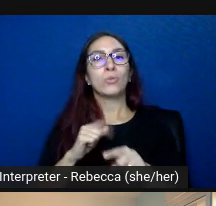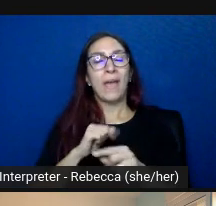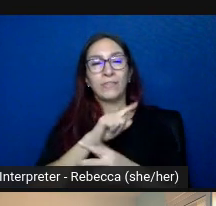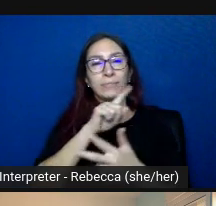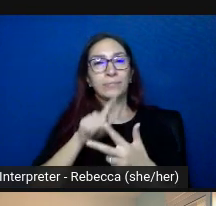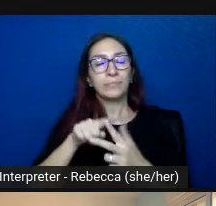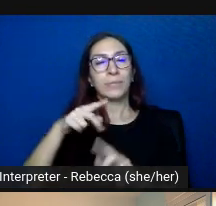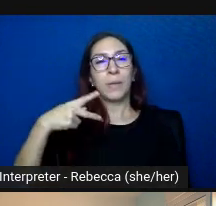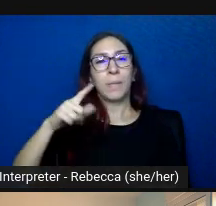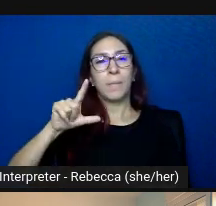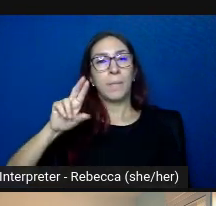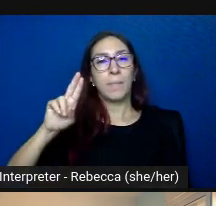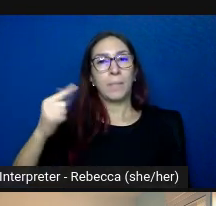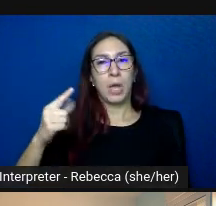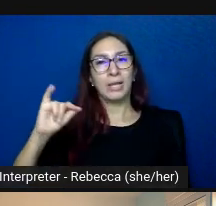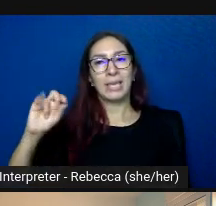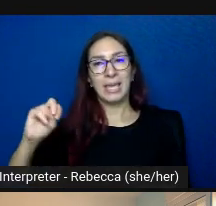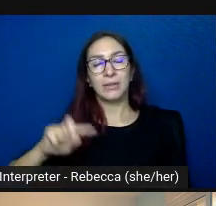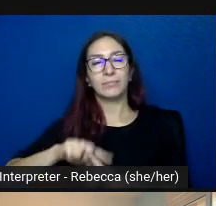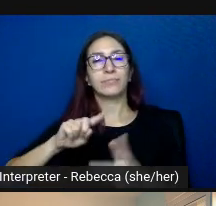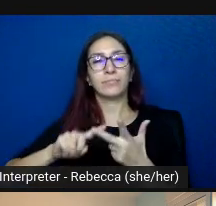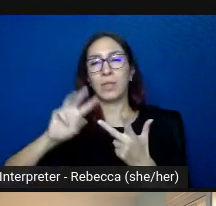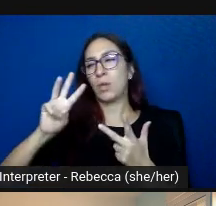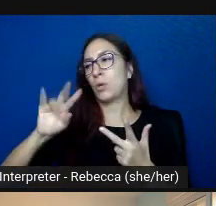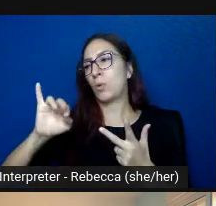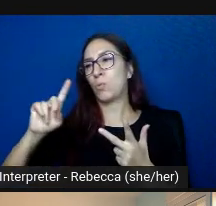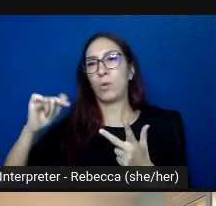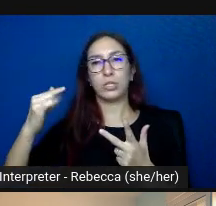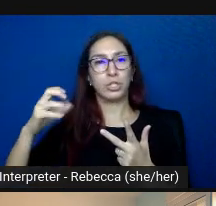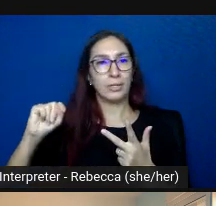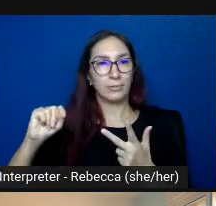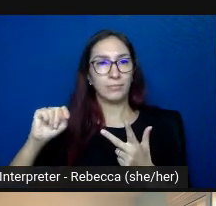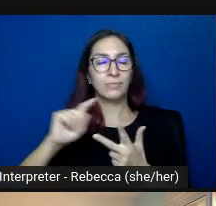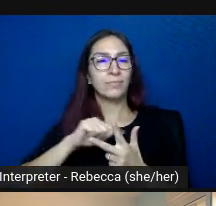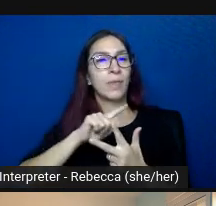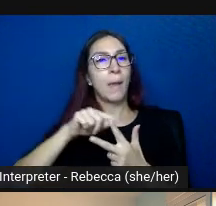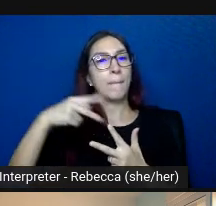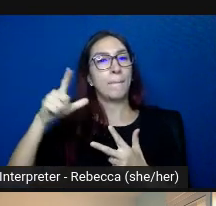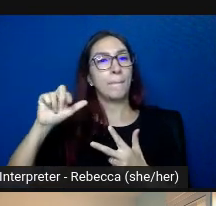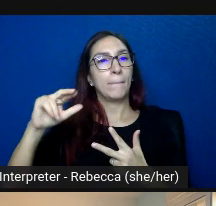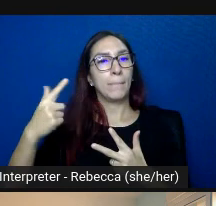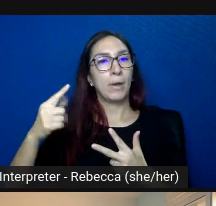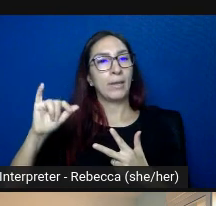We call plugins, plugins, but for widgets, we use the word modules.